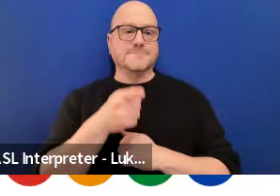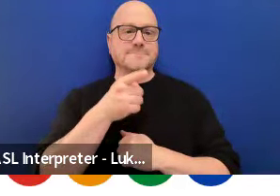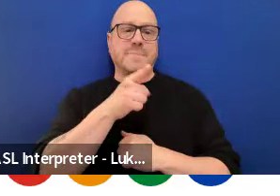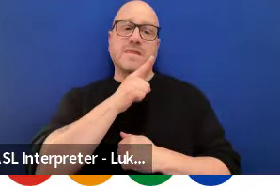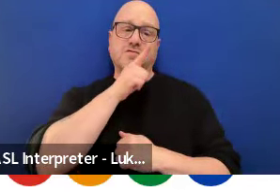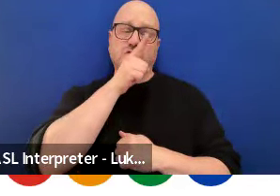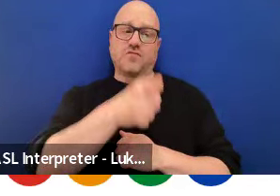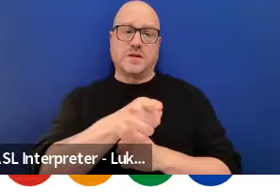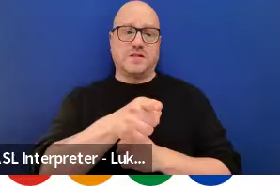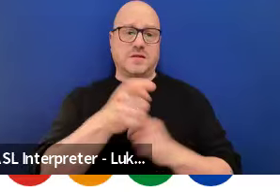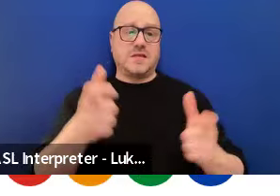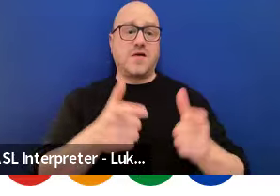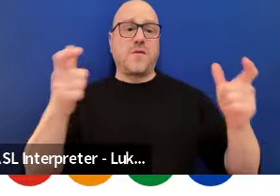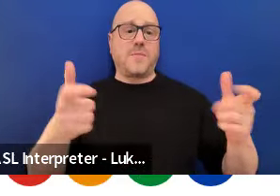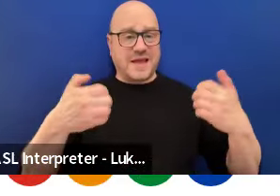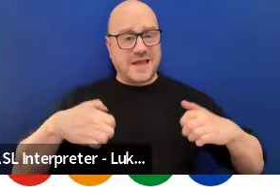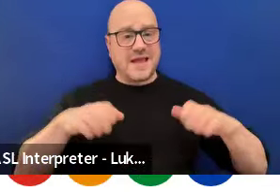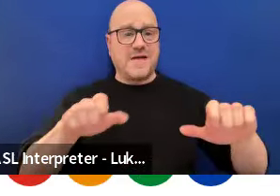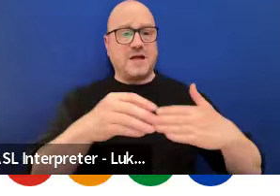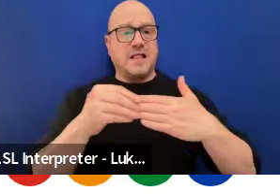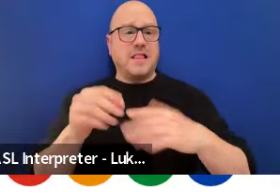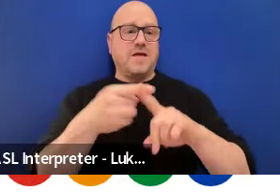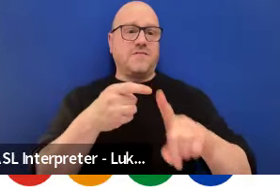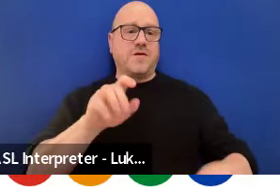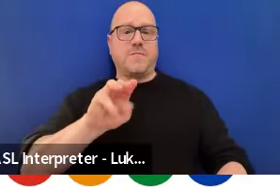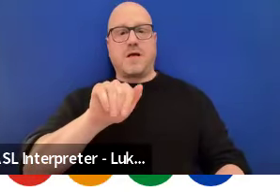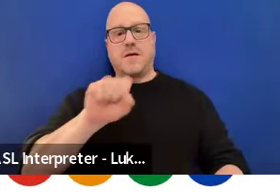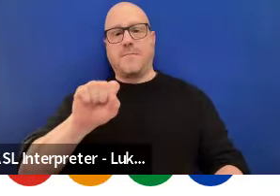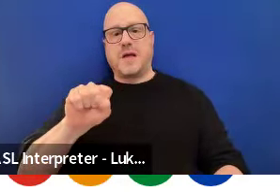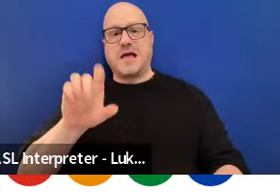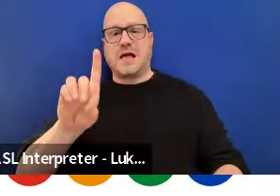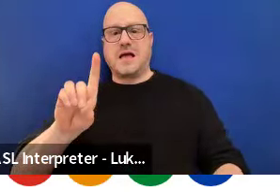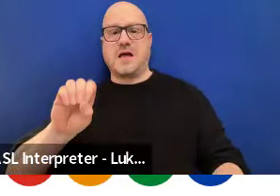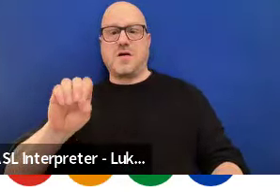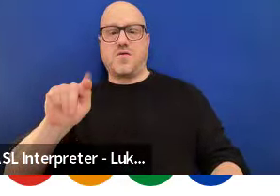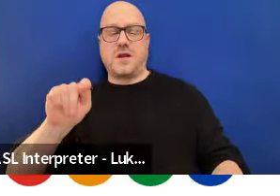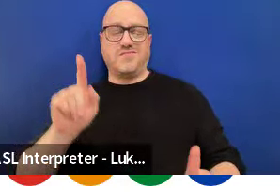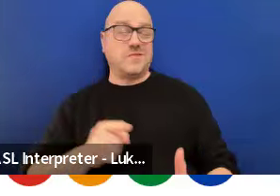STATEWIDE COMPLETE STREETS -- SET OF COMPLETE STREETS GUIDELINES. THIS IS A MAJOR EFFORT BEING LED